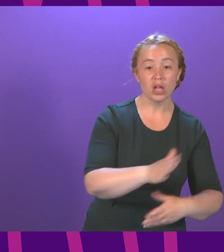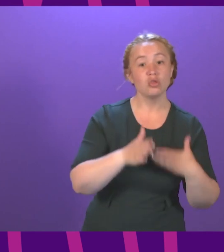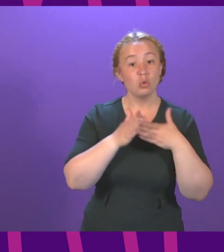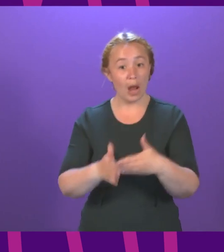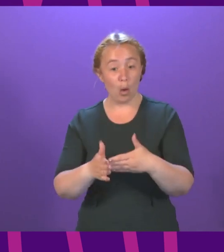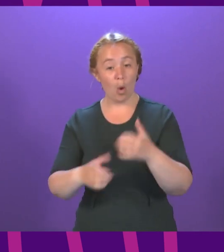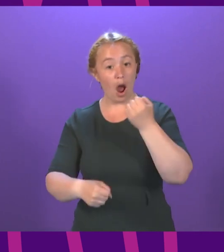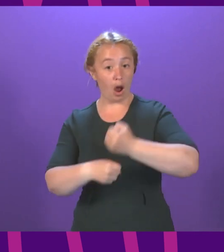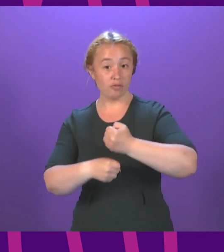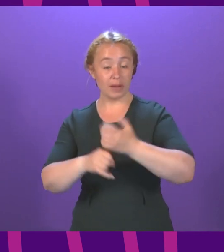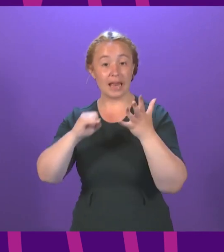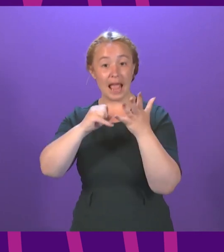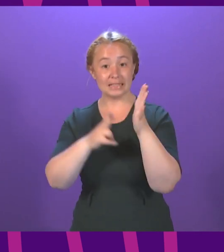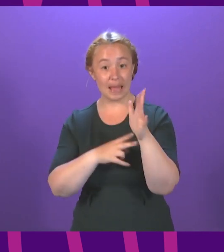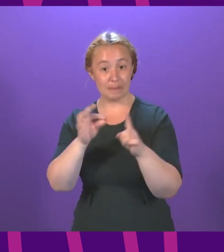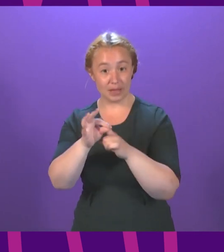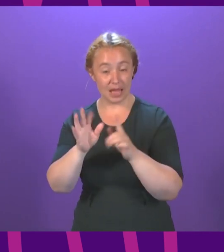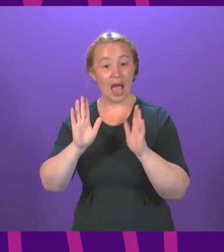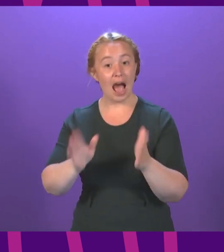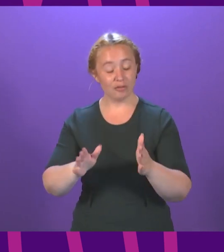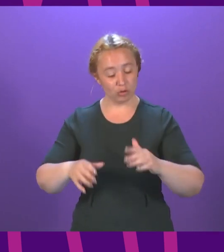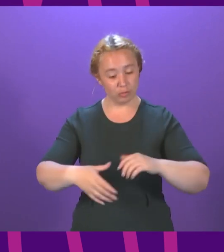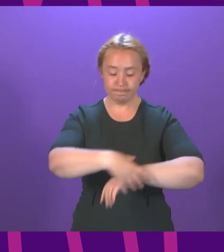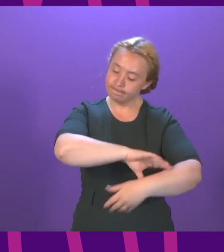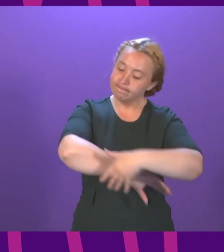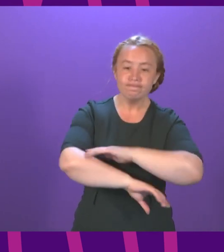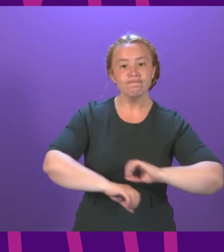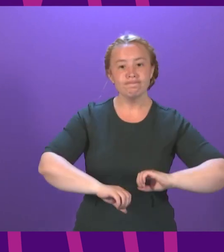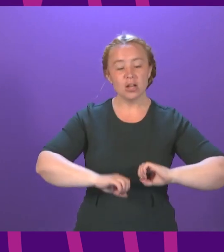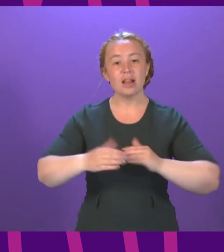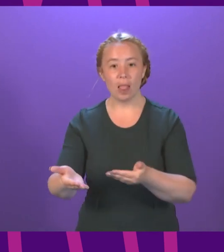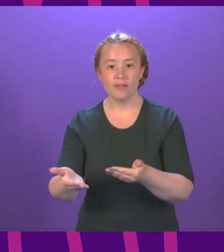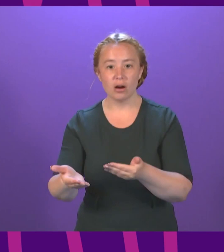Government to deliver and hold up its end of the bargain. Therefore, it is welcome